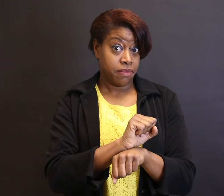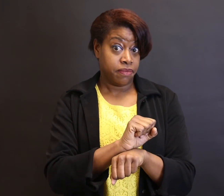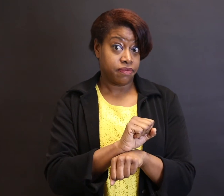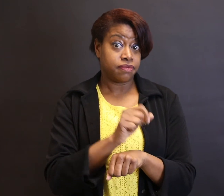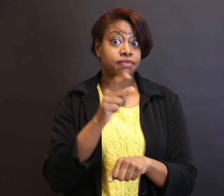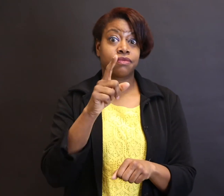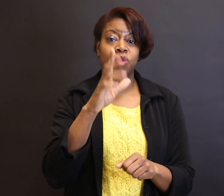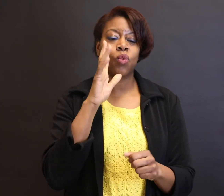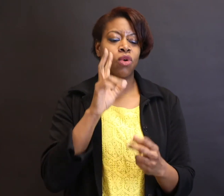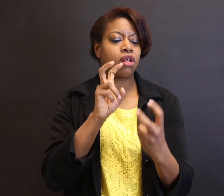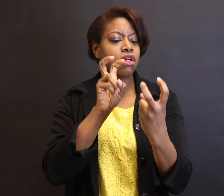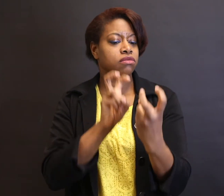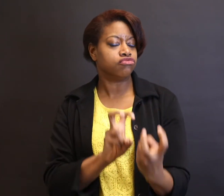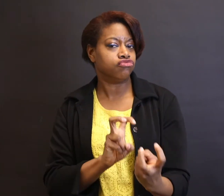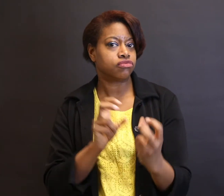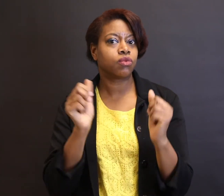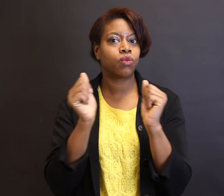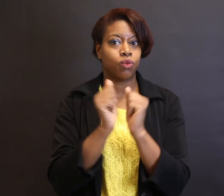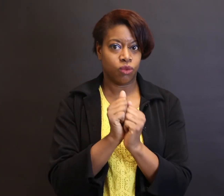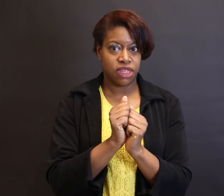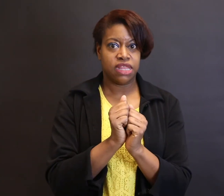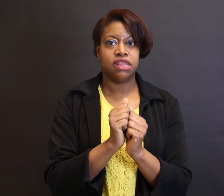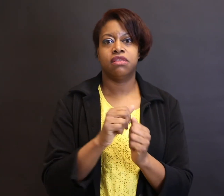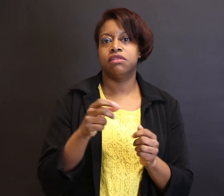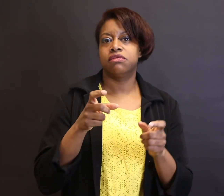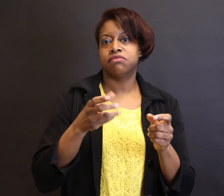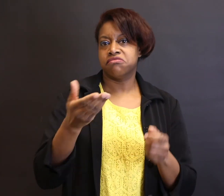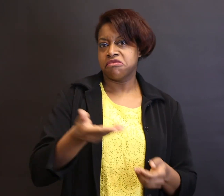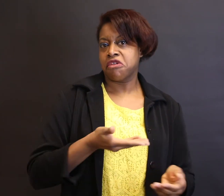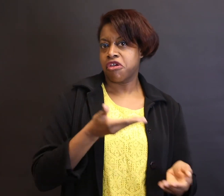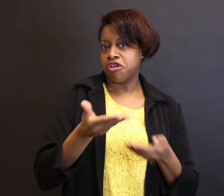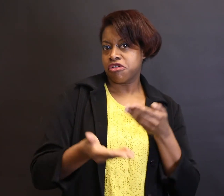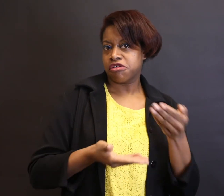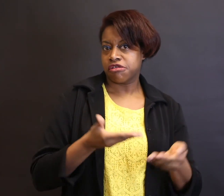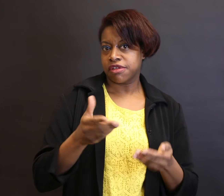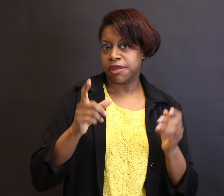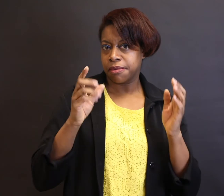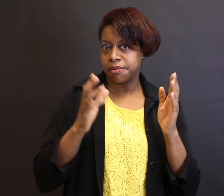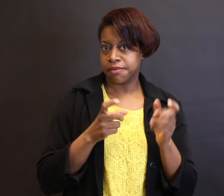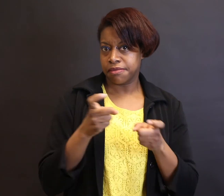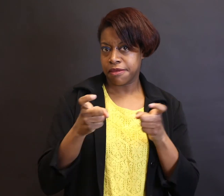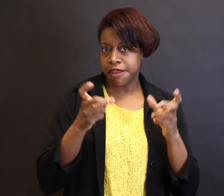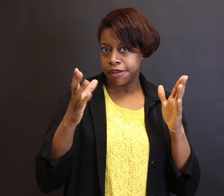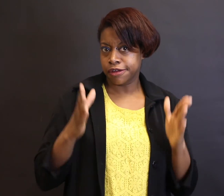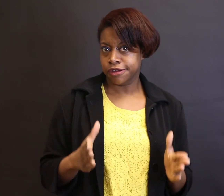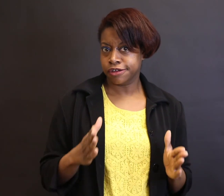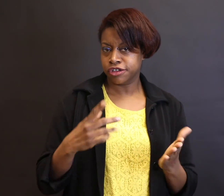you will then meet the hiring manager to